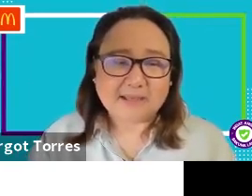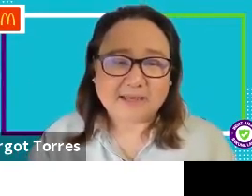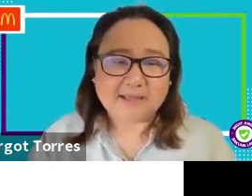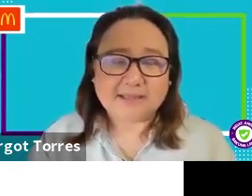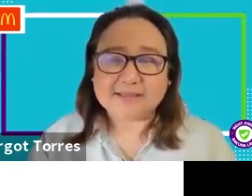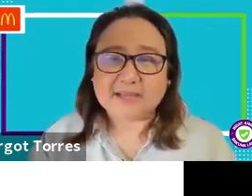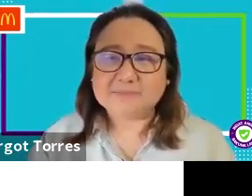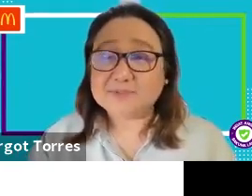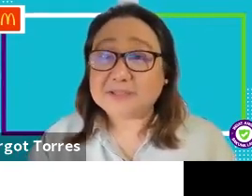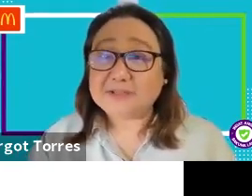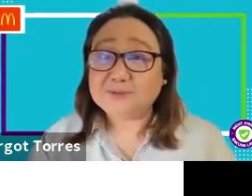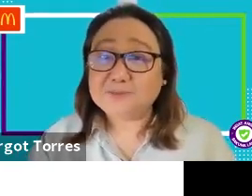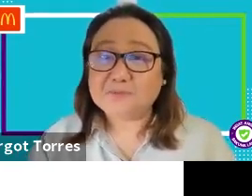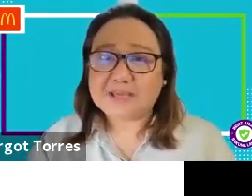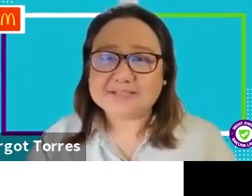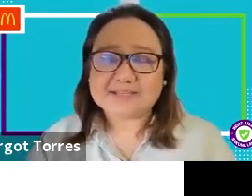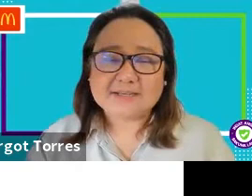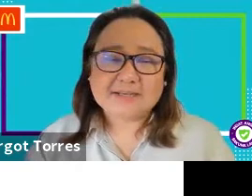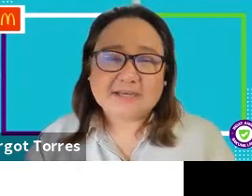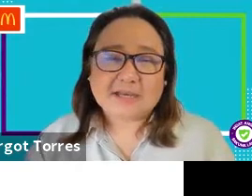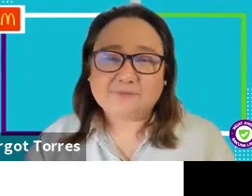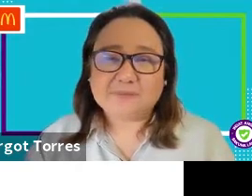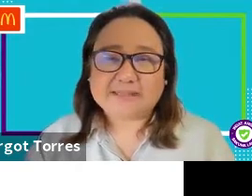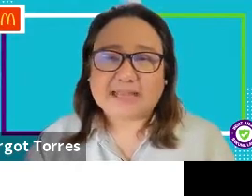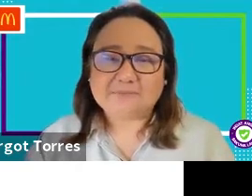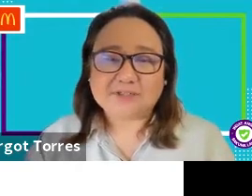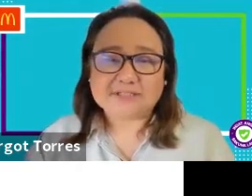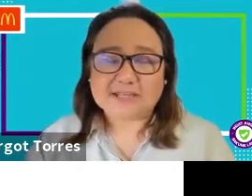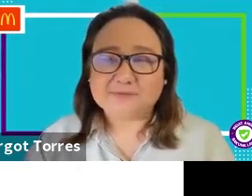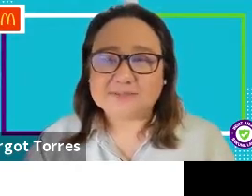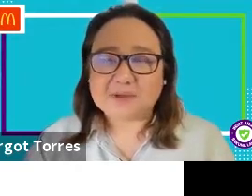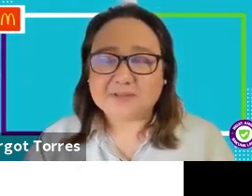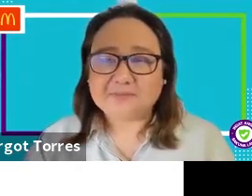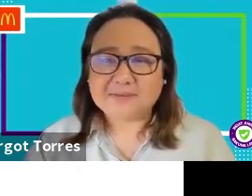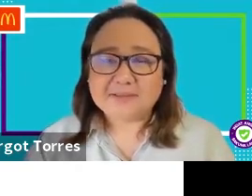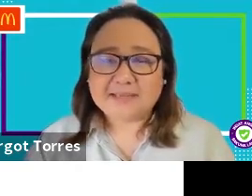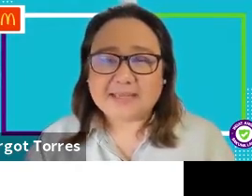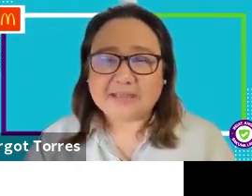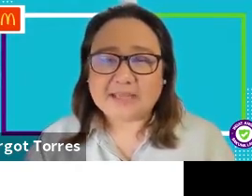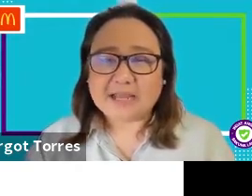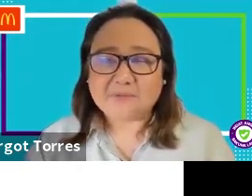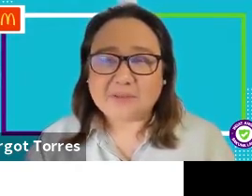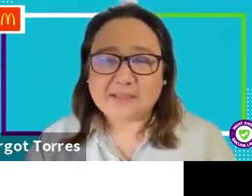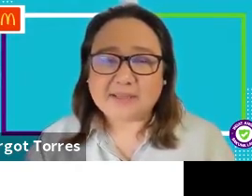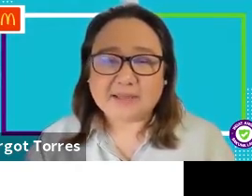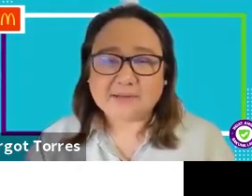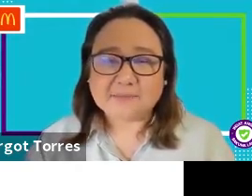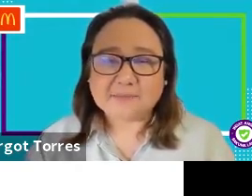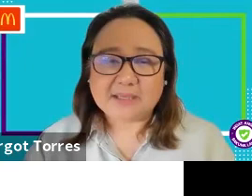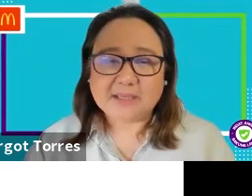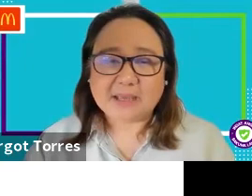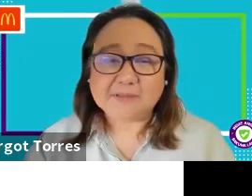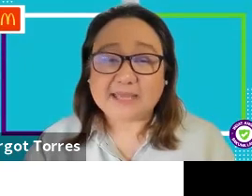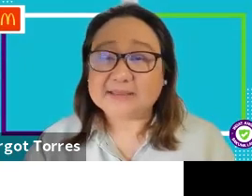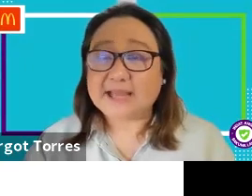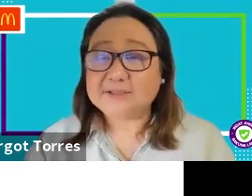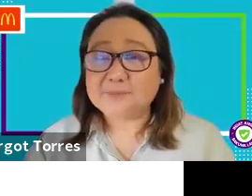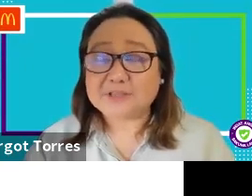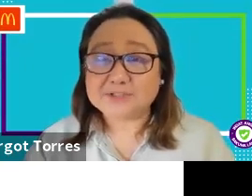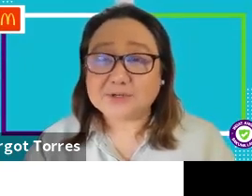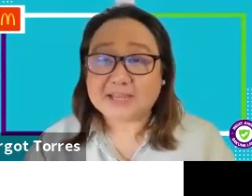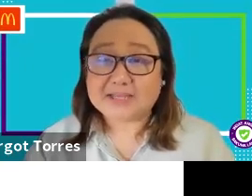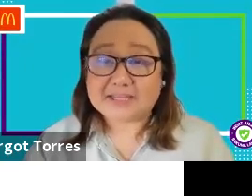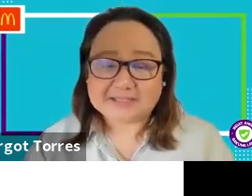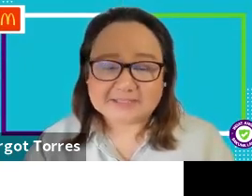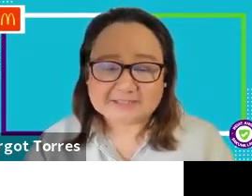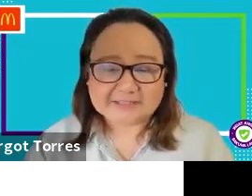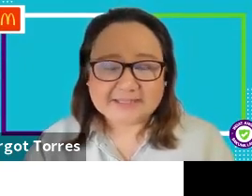I'm just waiting two more weeks which is the end of this month and then I will get the added protection I need.